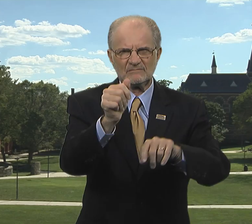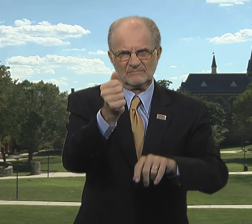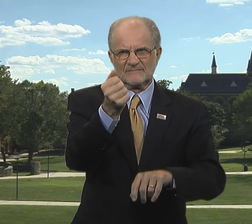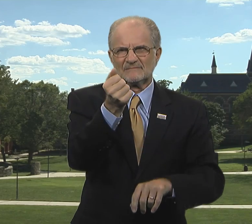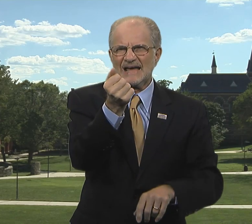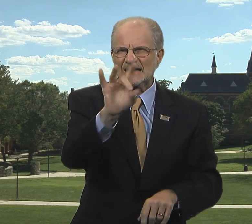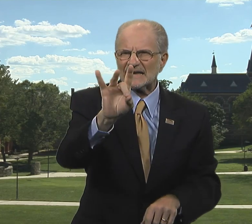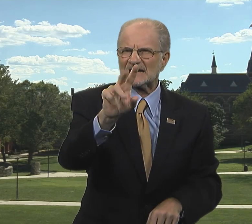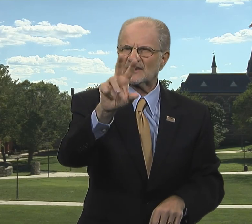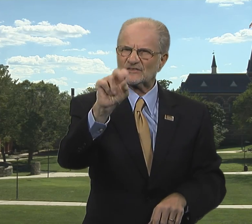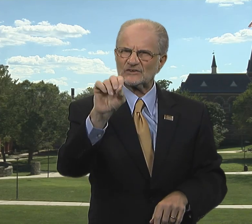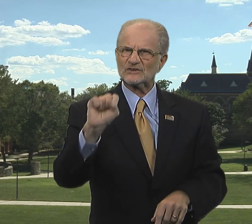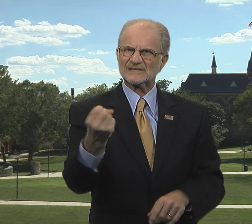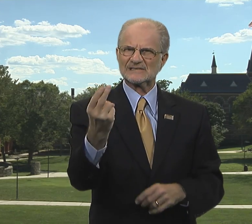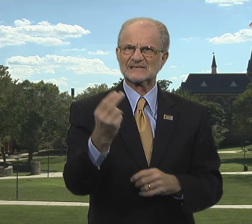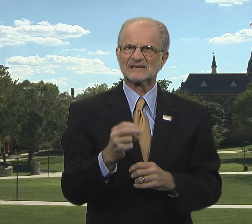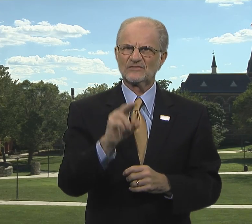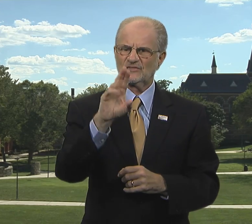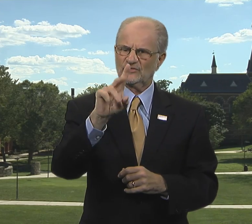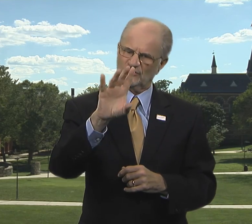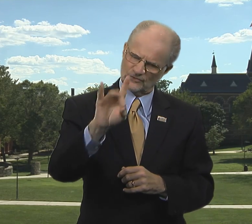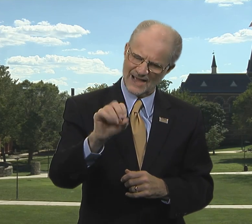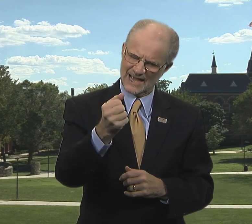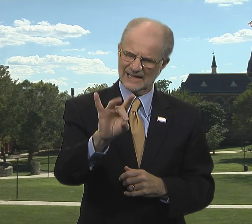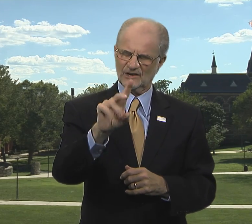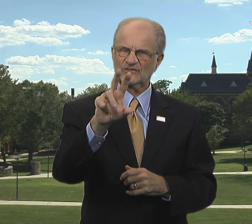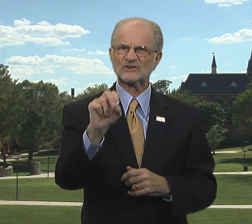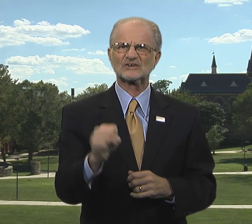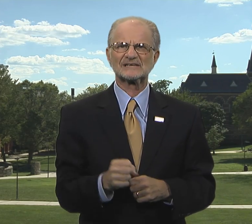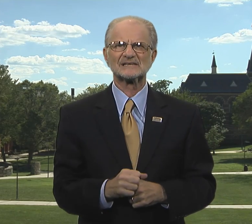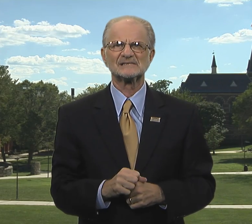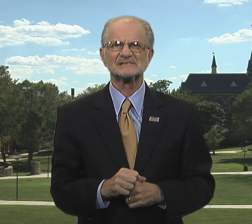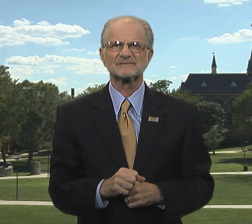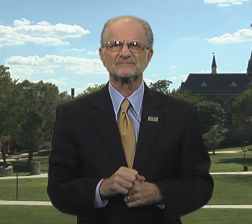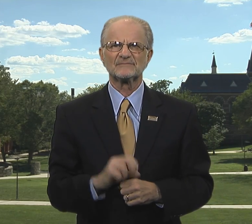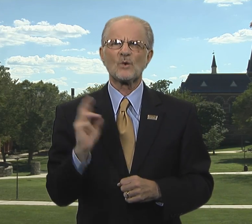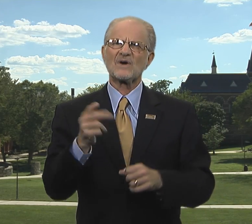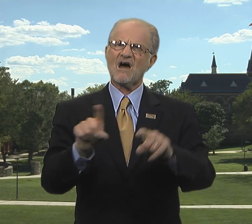during the 1830s.